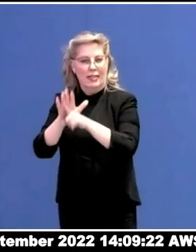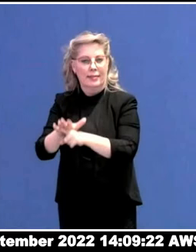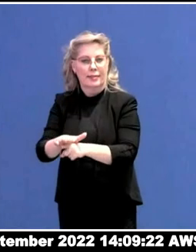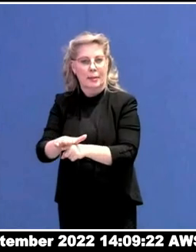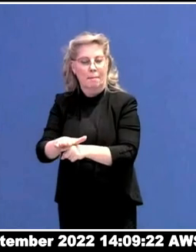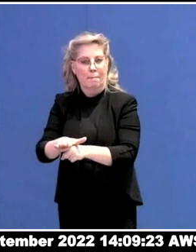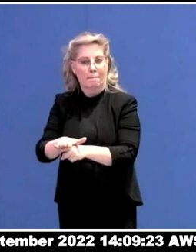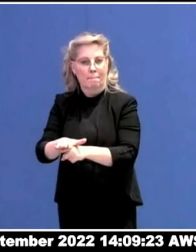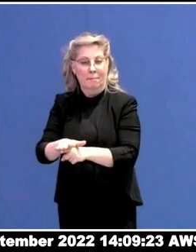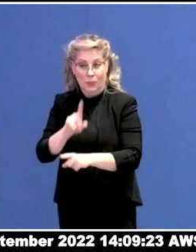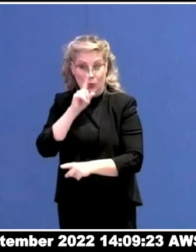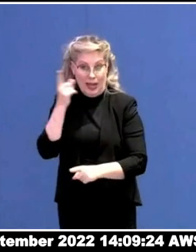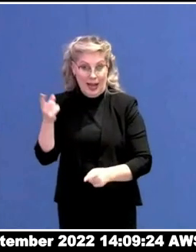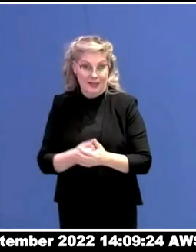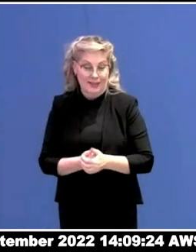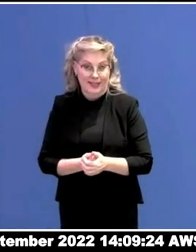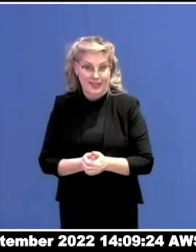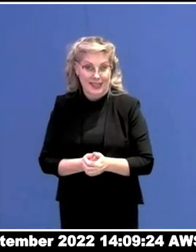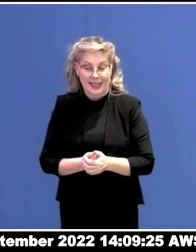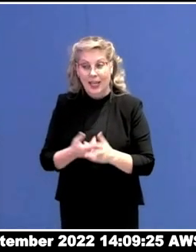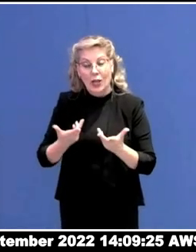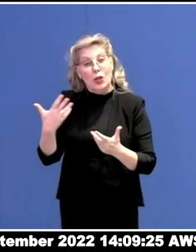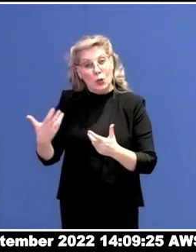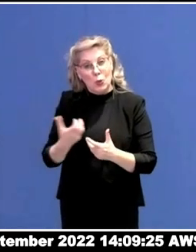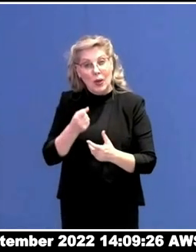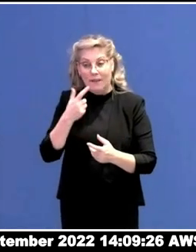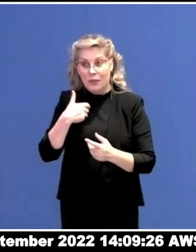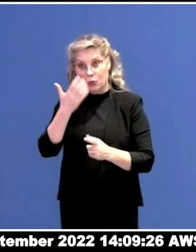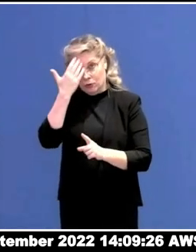Without that - and - if you don't hold people accountable for their abuses - which